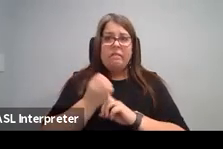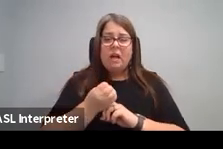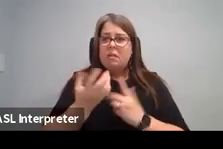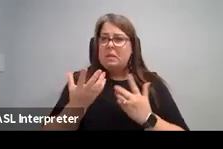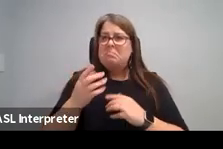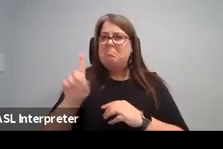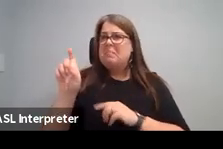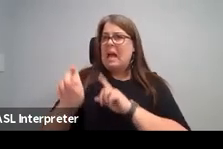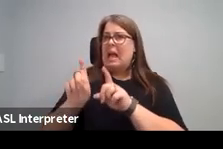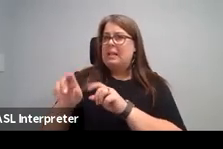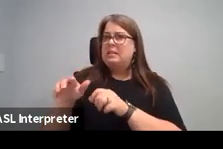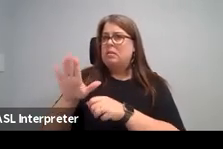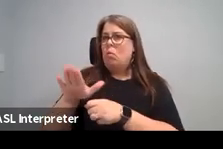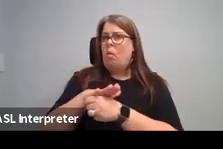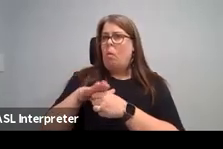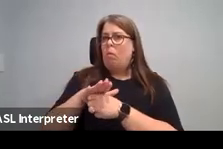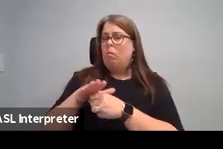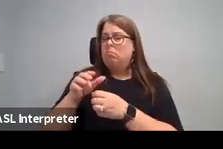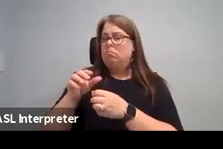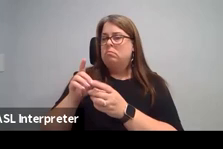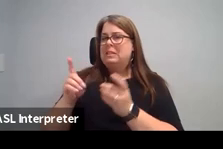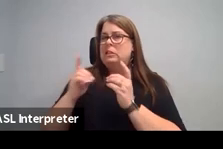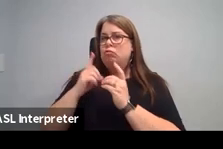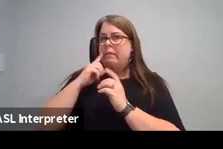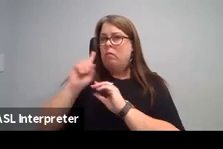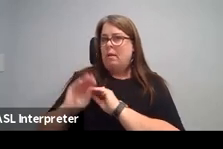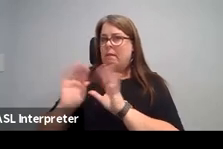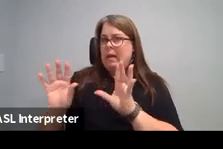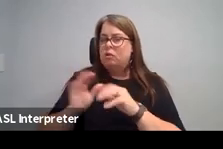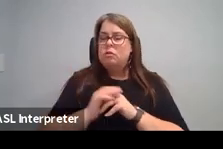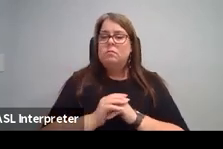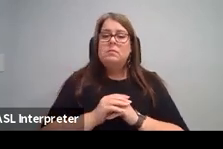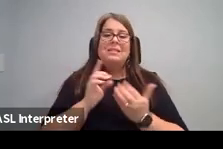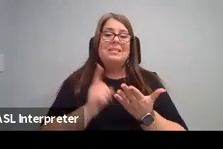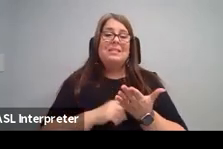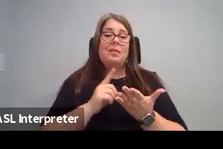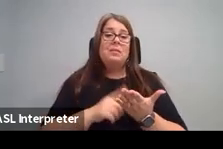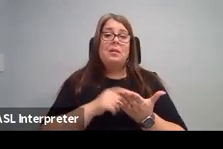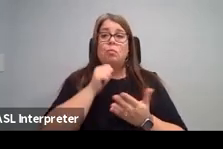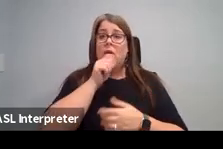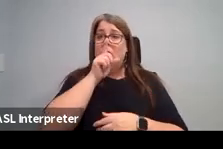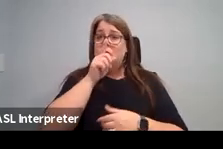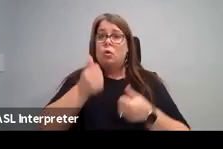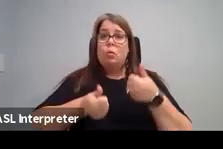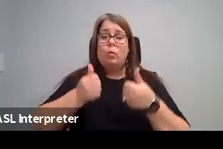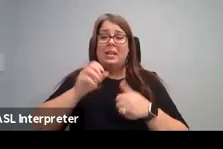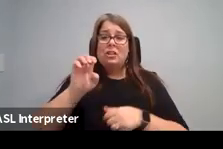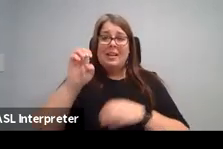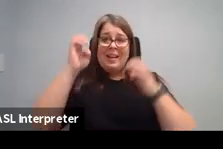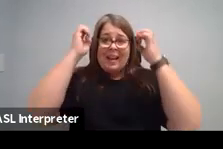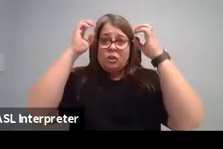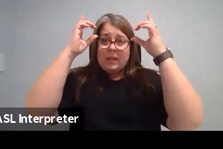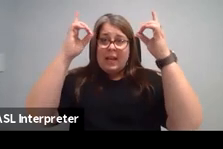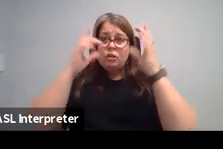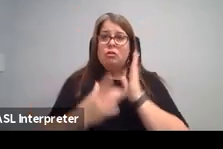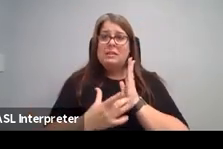Jewyl Alderson Clarke, SDCOE: And then also just really being thoughtful. A lot of times you don't realize what a tech tools, your district is actually paying for. And so it's important that you